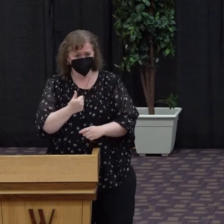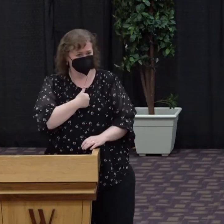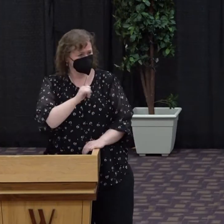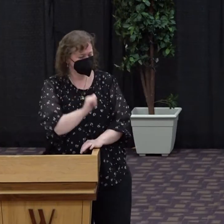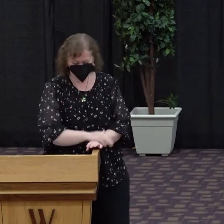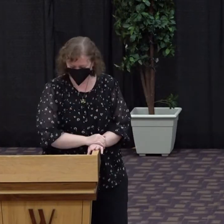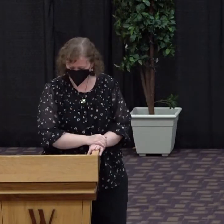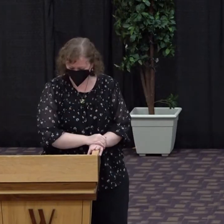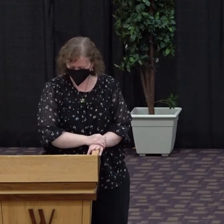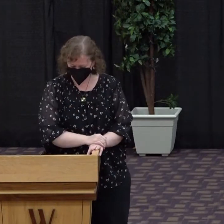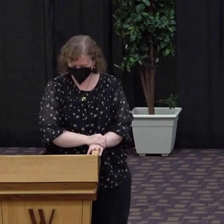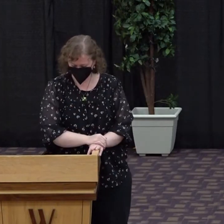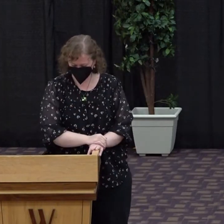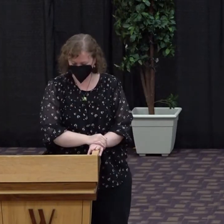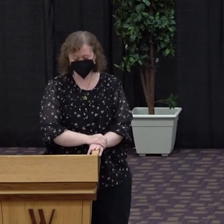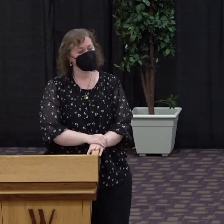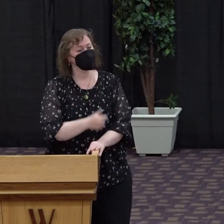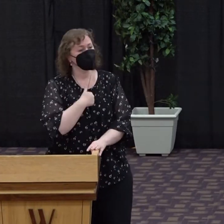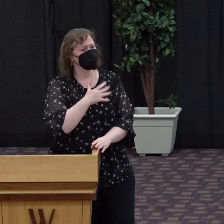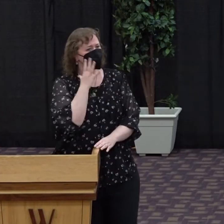Challenging all of the kids, and myself as well.